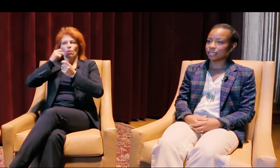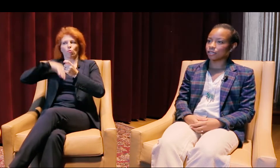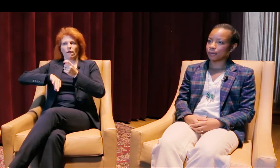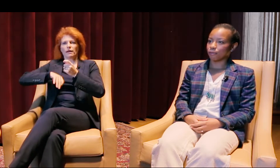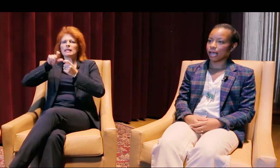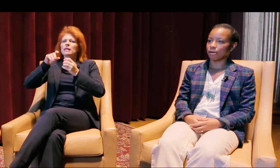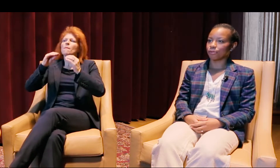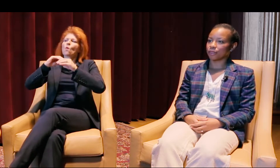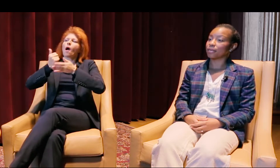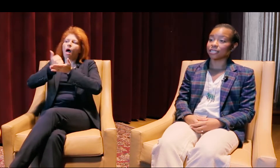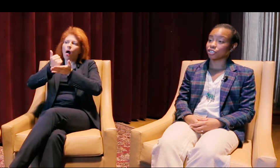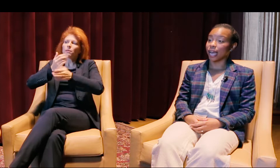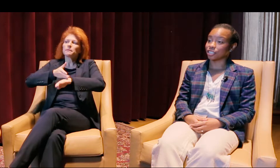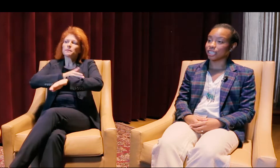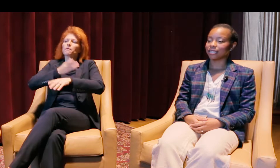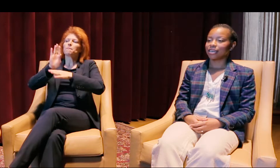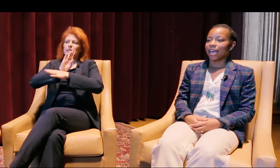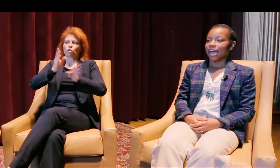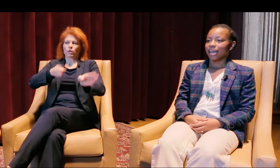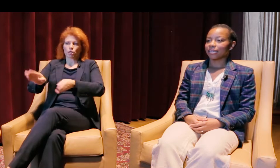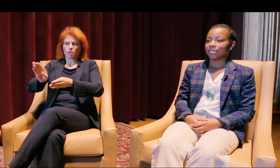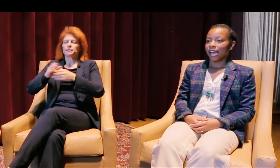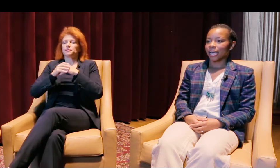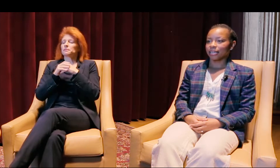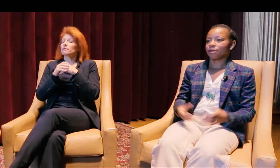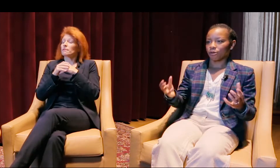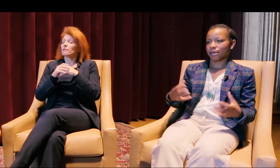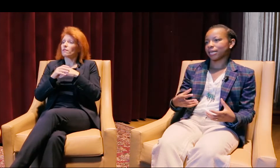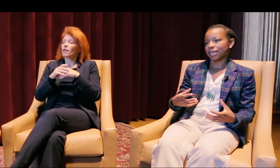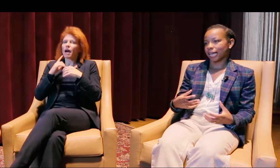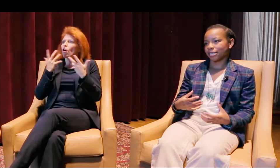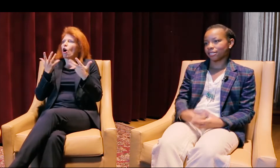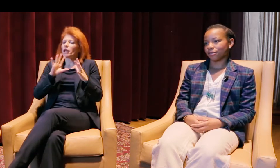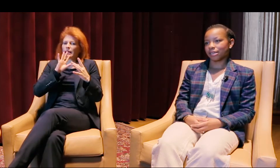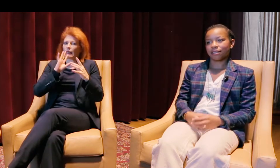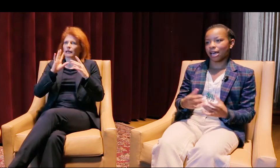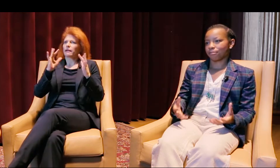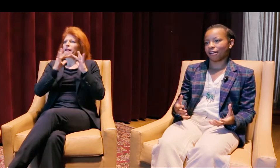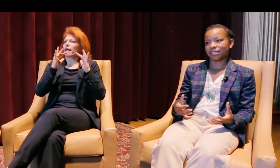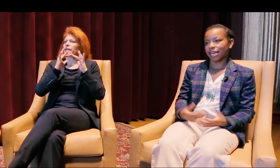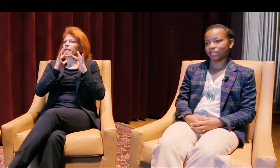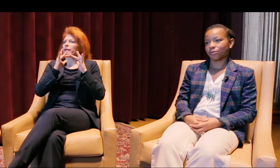a little bit more help with business strategy and I had already been connected in the non-profit sector